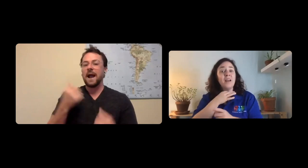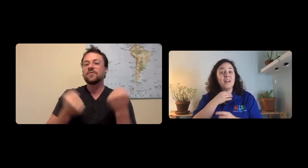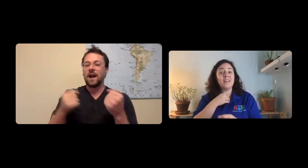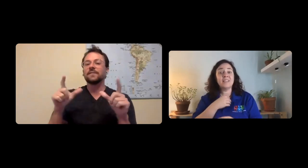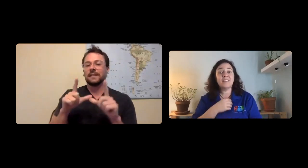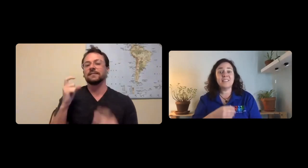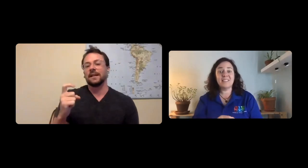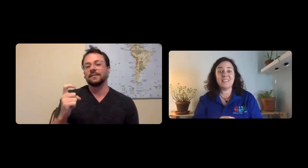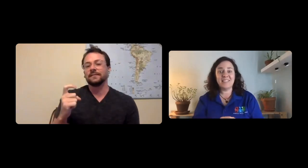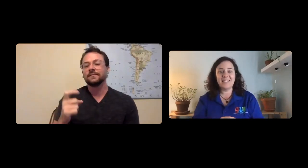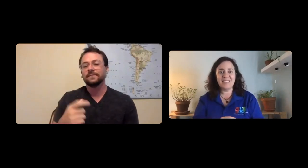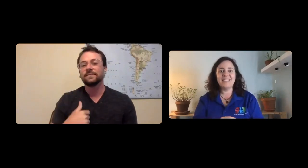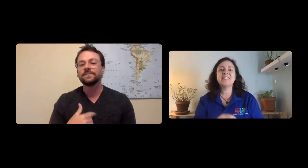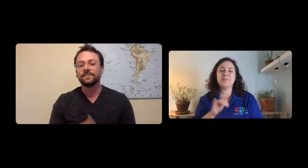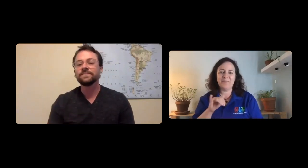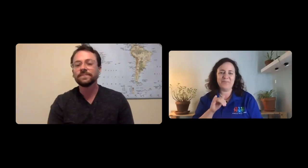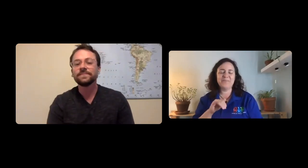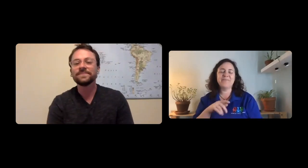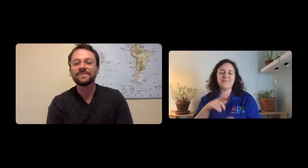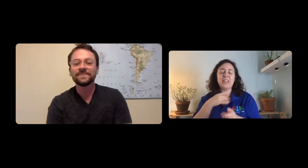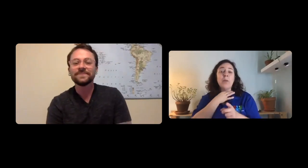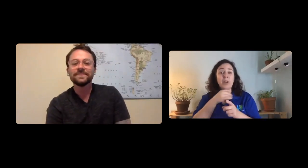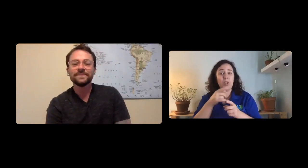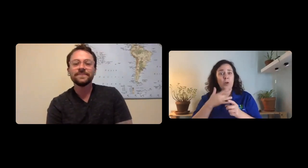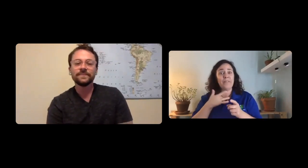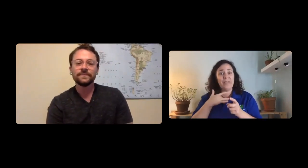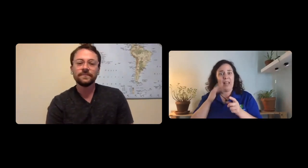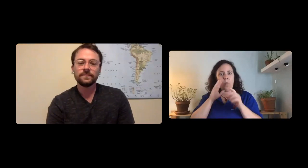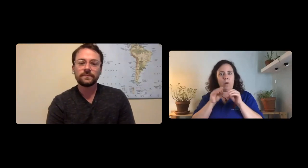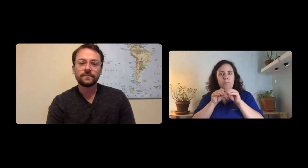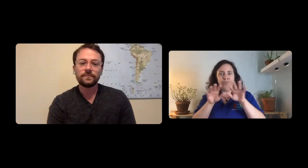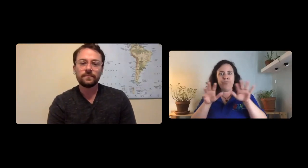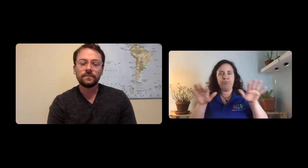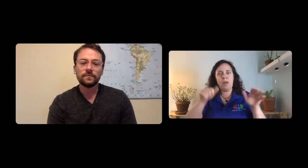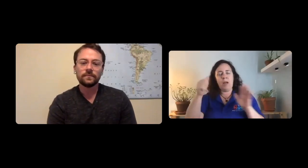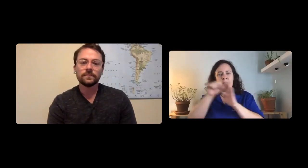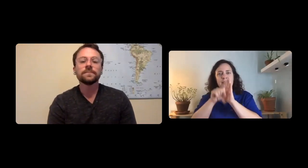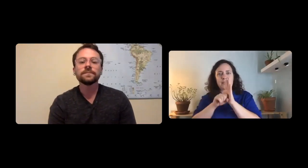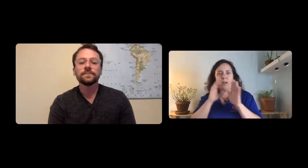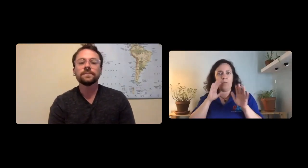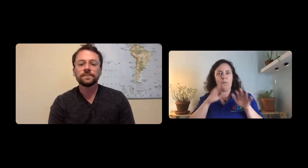X on a driver's license. And my driver's license indeed carries the sex of X.